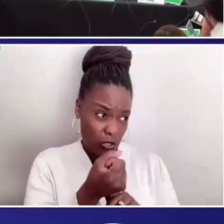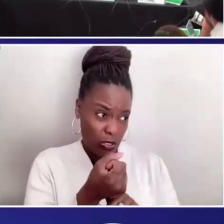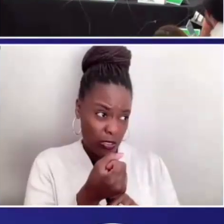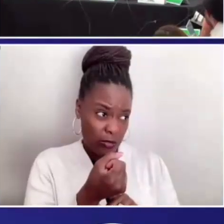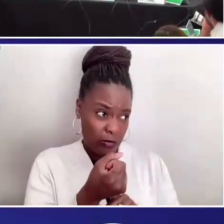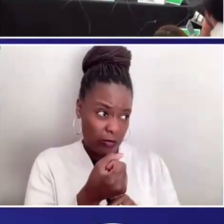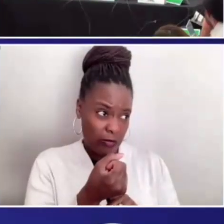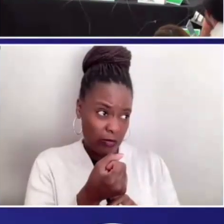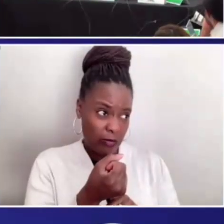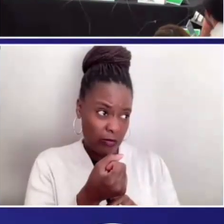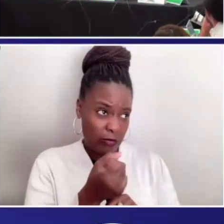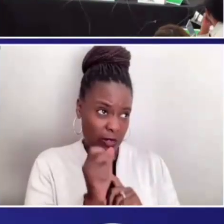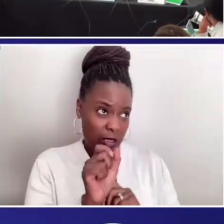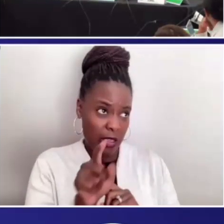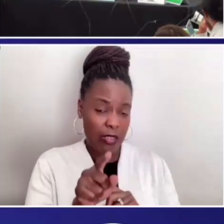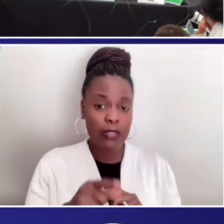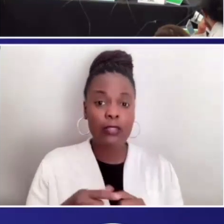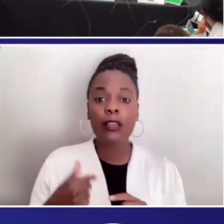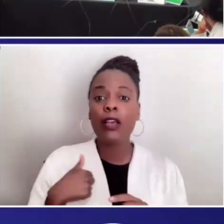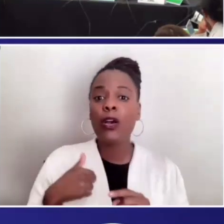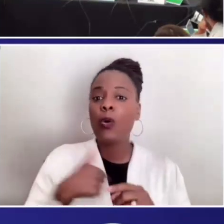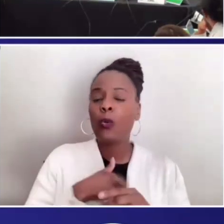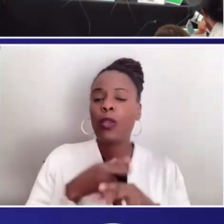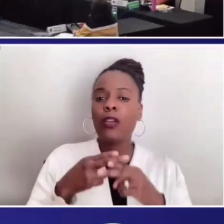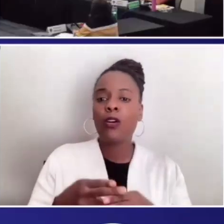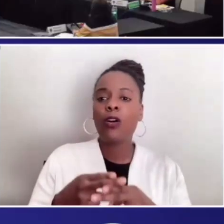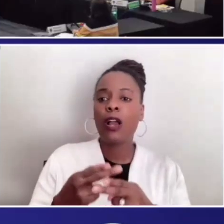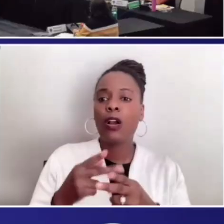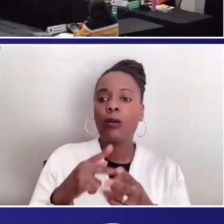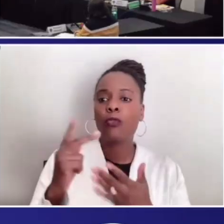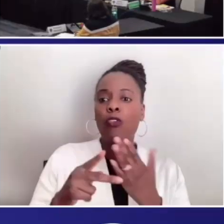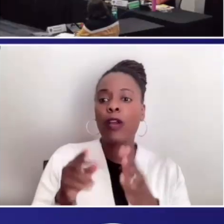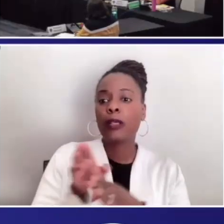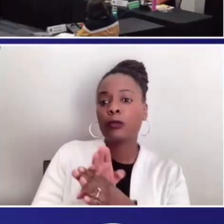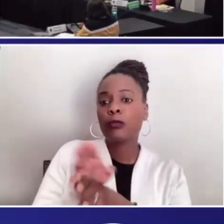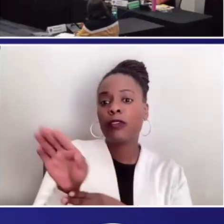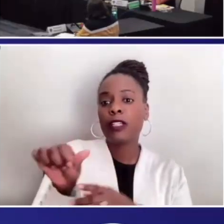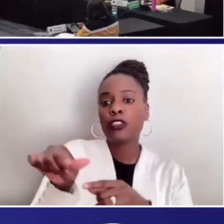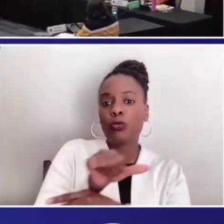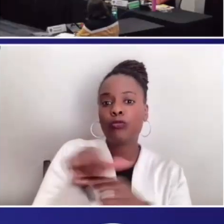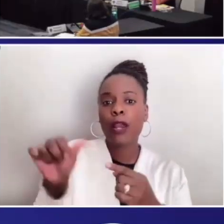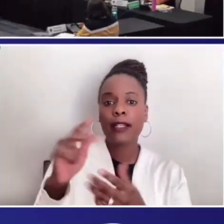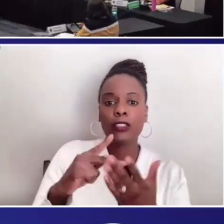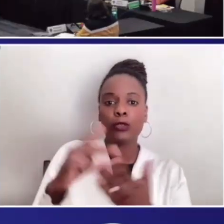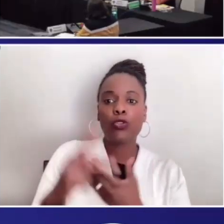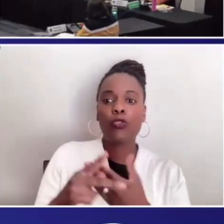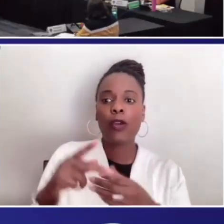so we call our programs professional practice programs in our literature in the catalog, too. Would that qualify?